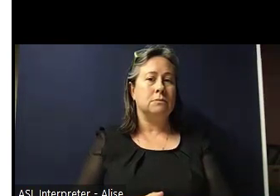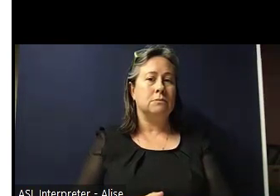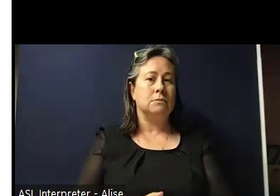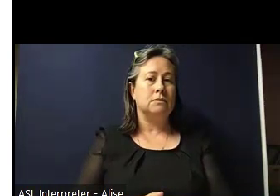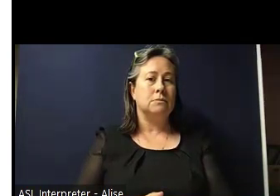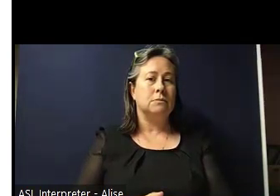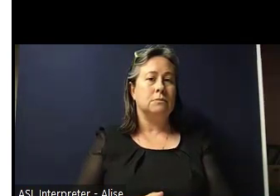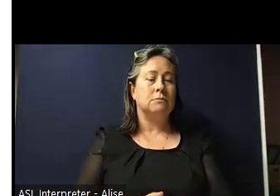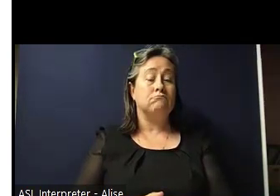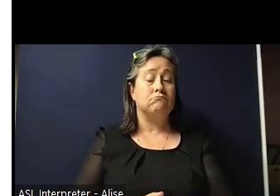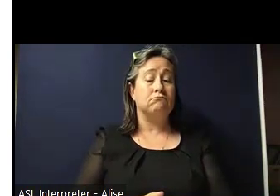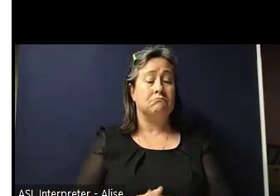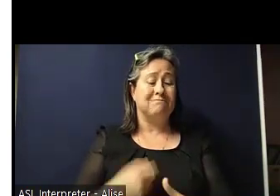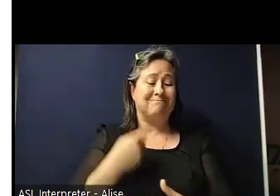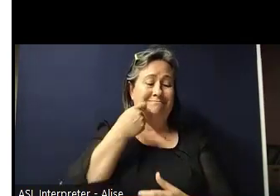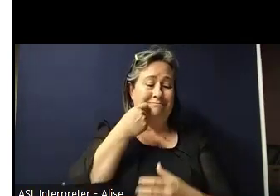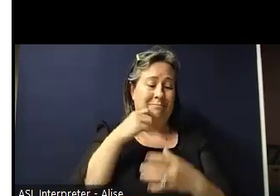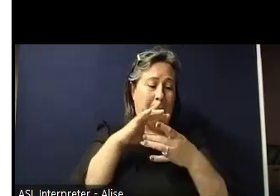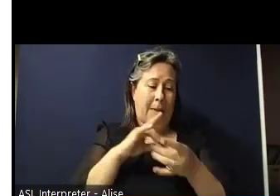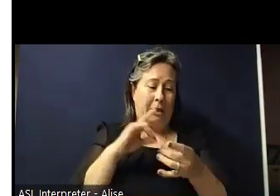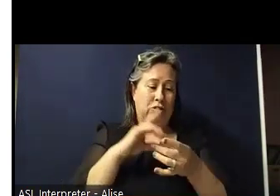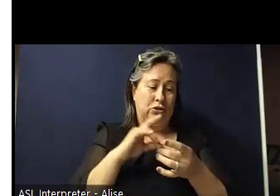As mentioned before, NIH core values